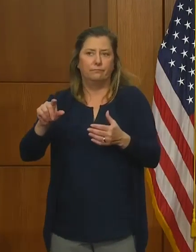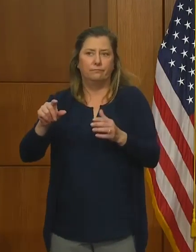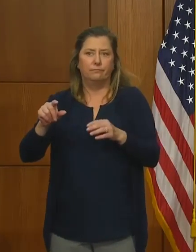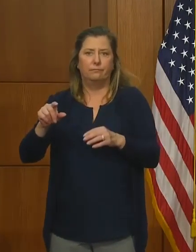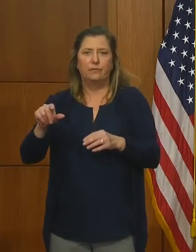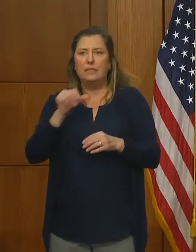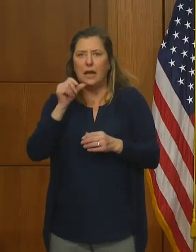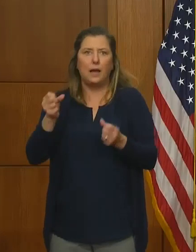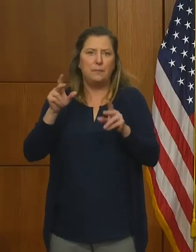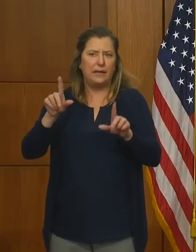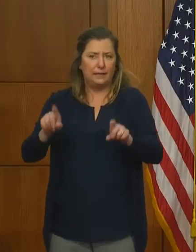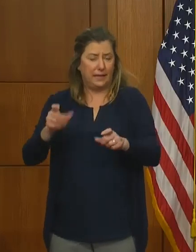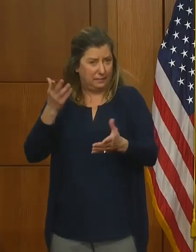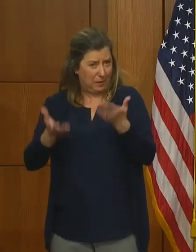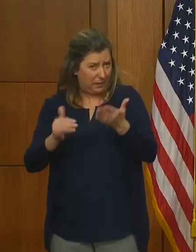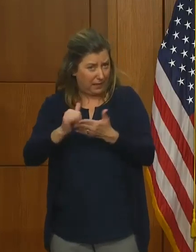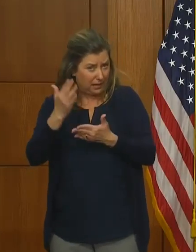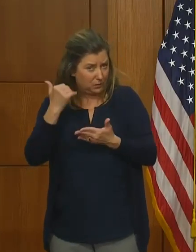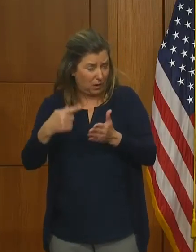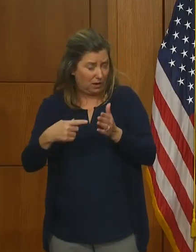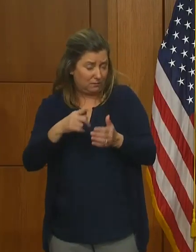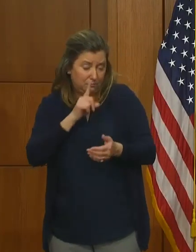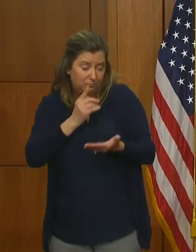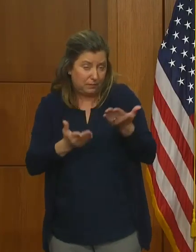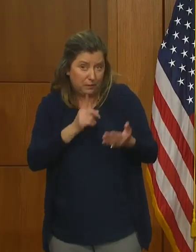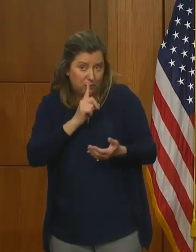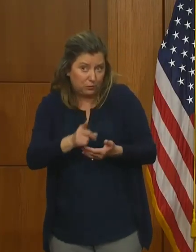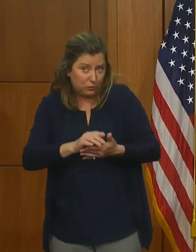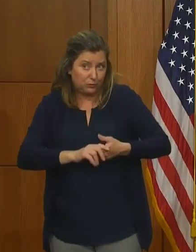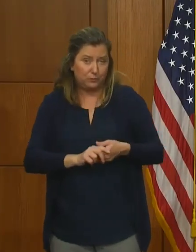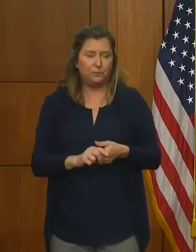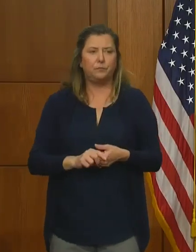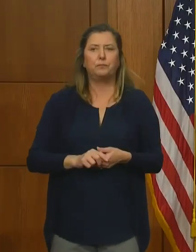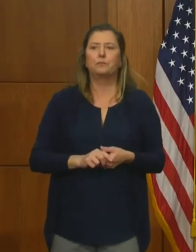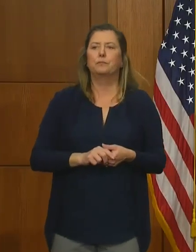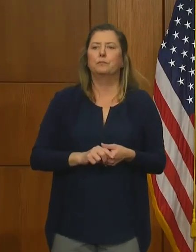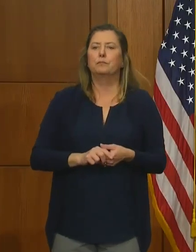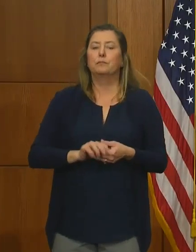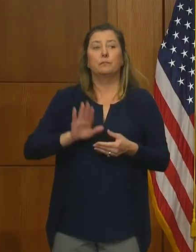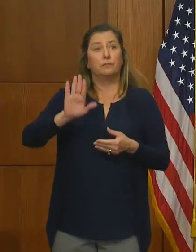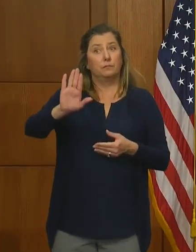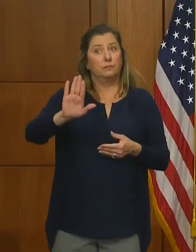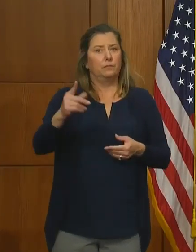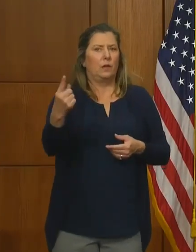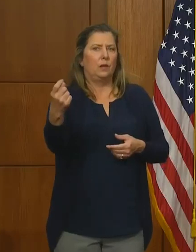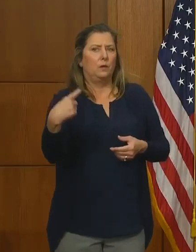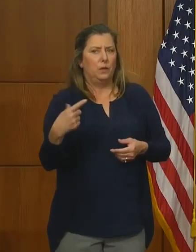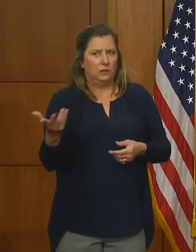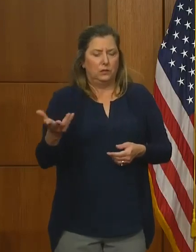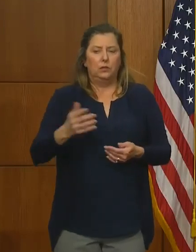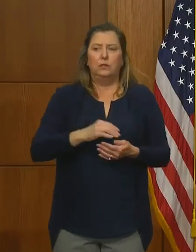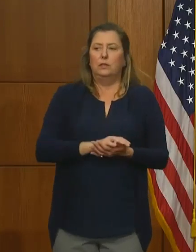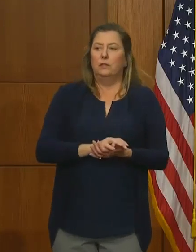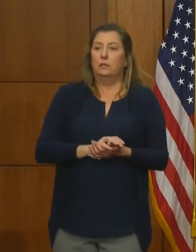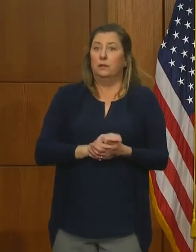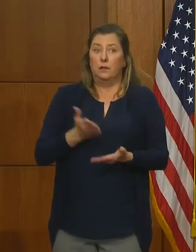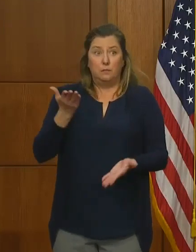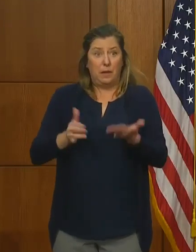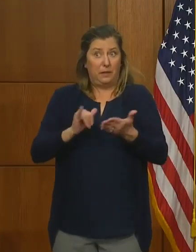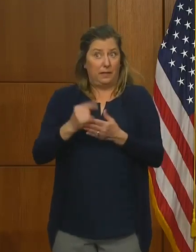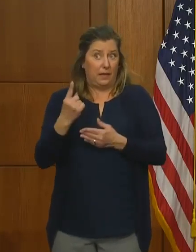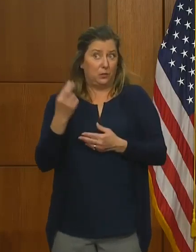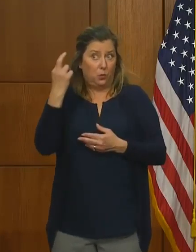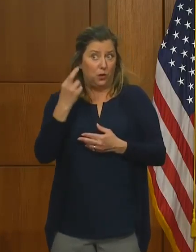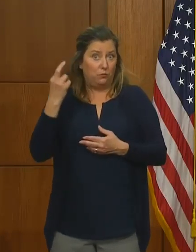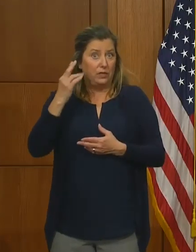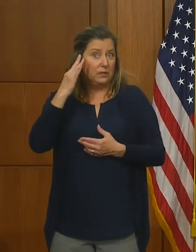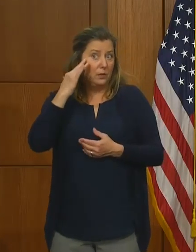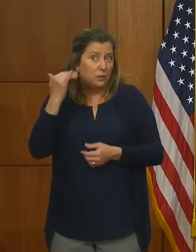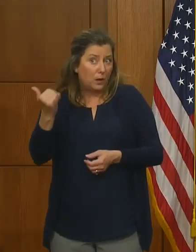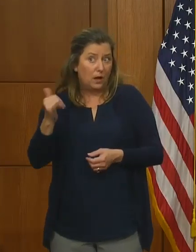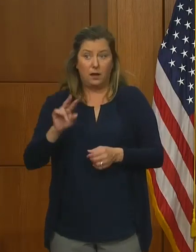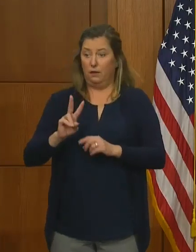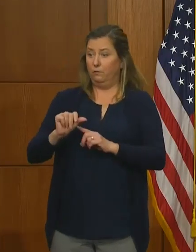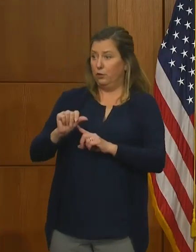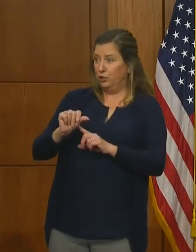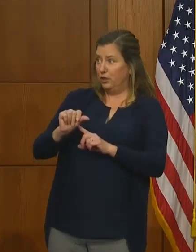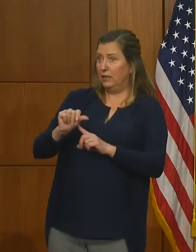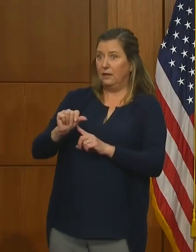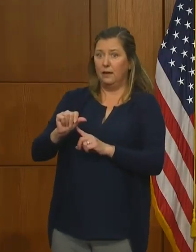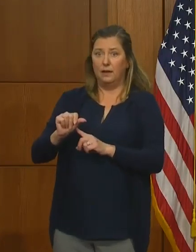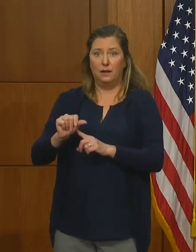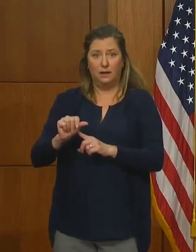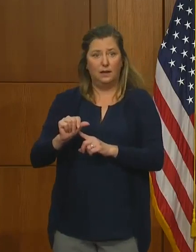SHOWING PROFIT. ONE OF THEM.